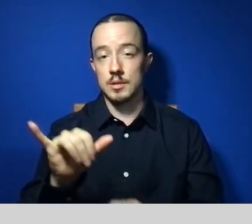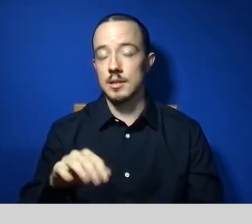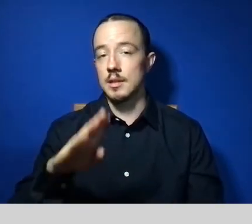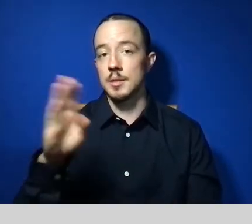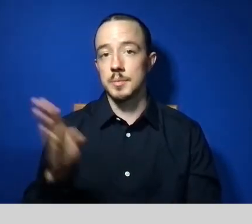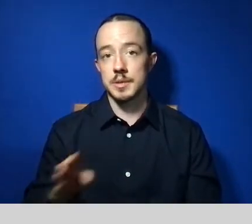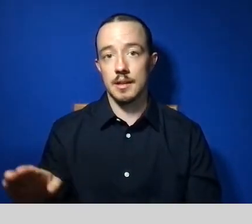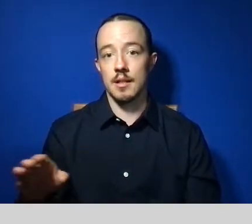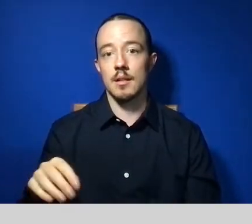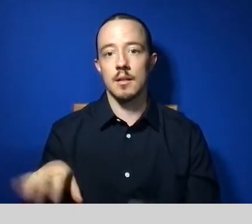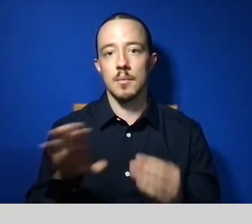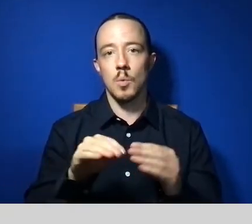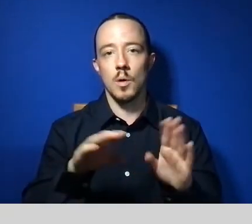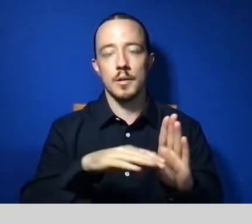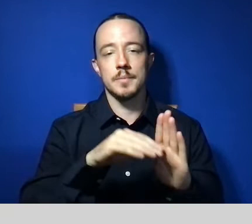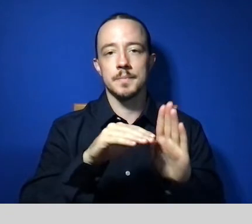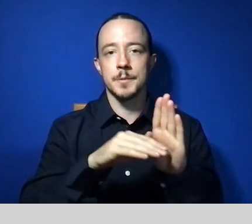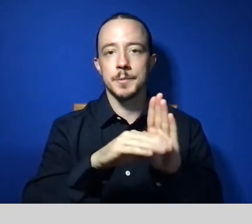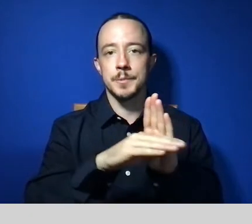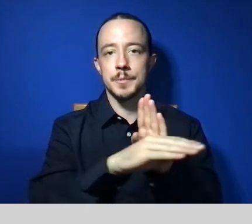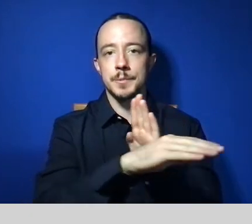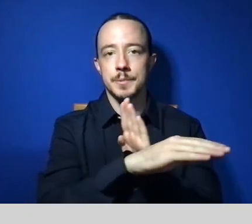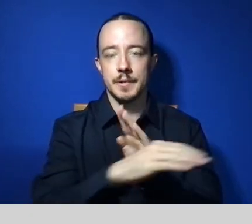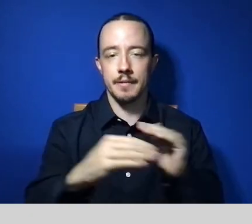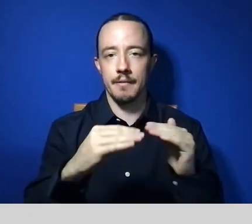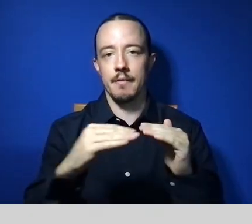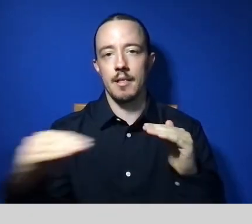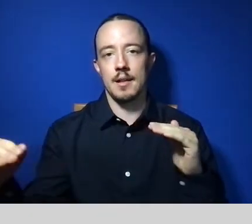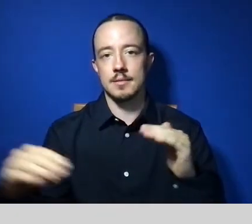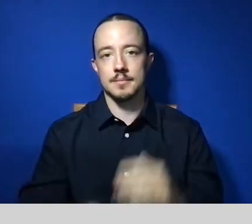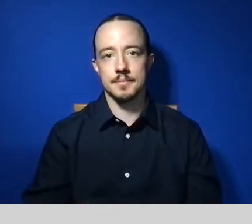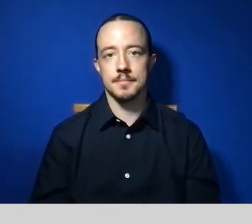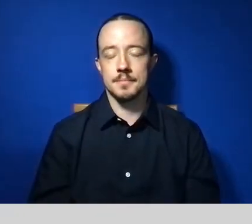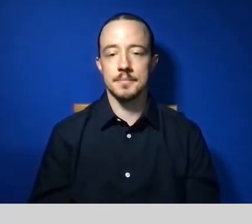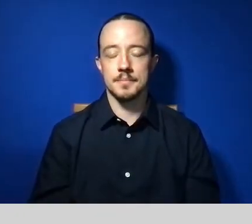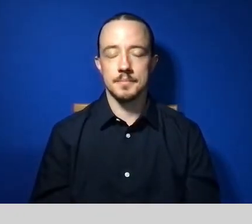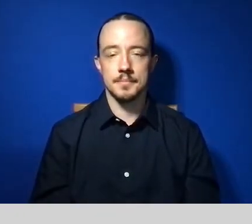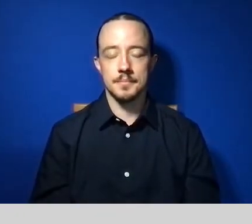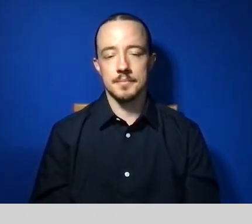and Brazil is over here. Okay.